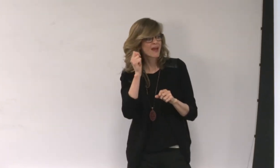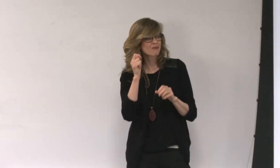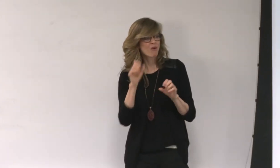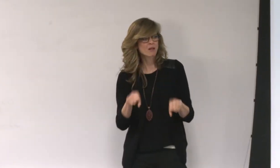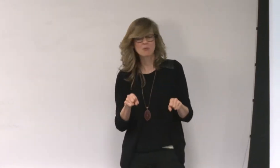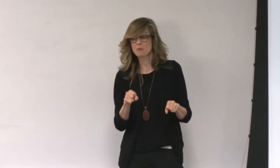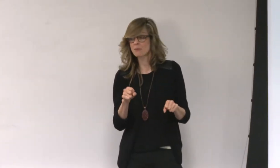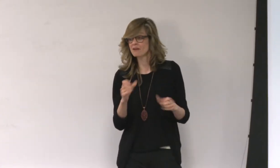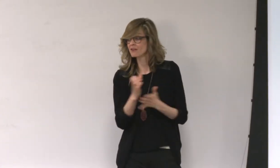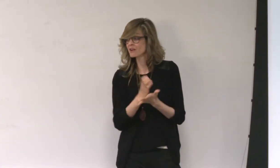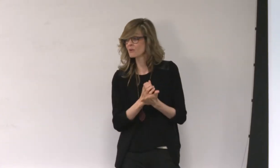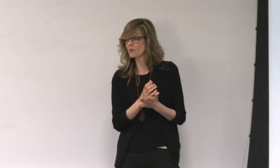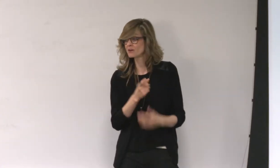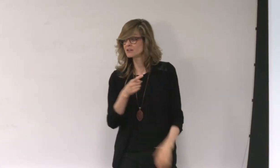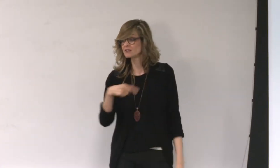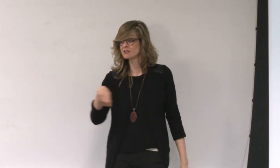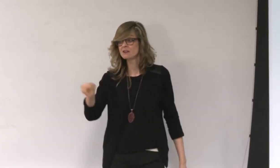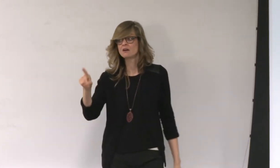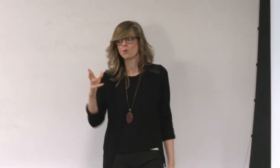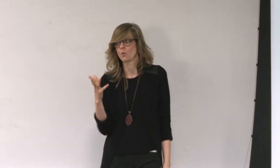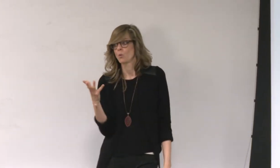HAS ANYONE TAKEN A THEORETICAL PROBABILITY COURSE?